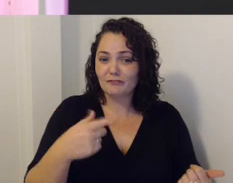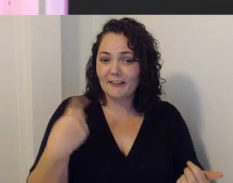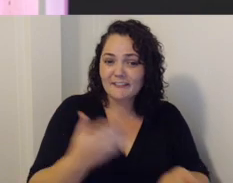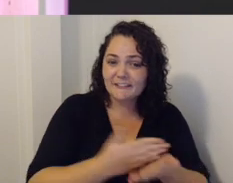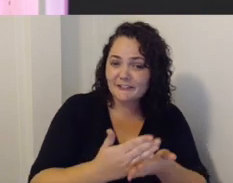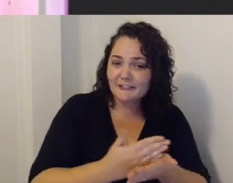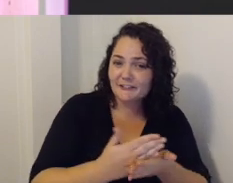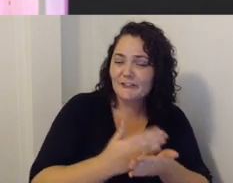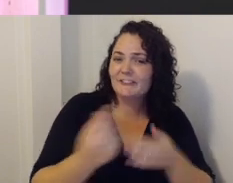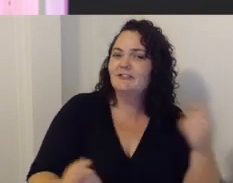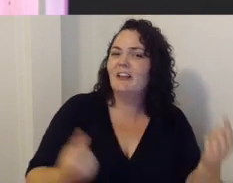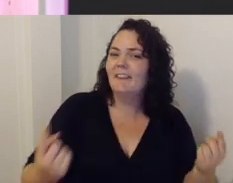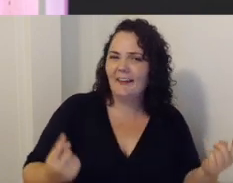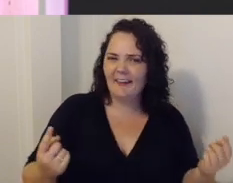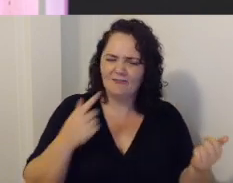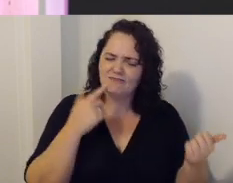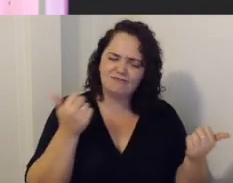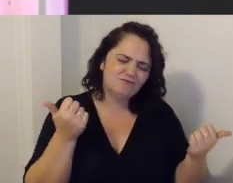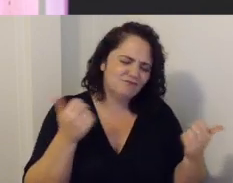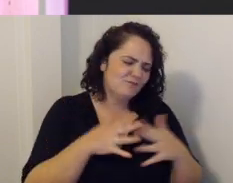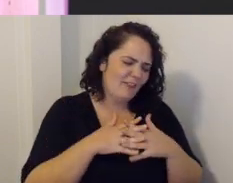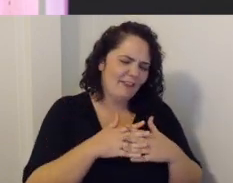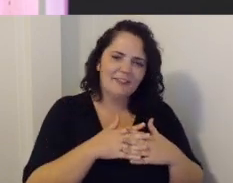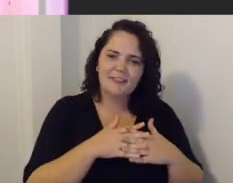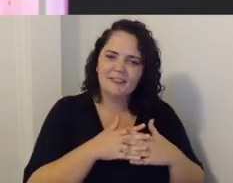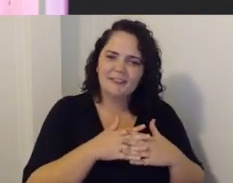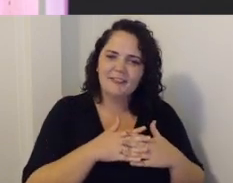as people share their uh their environments and their studios and their places where they're